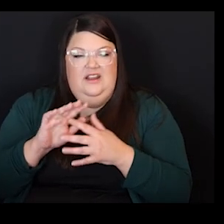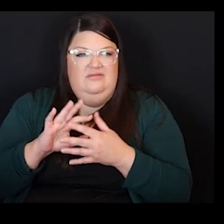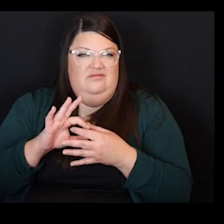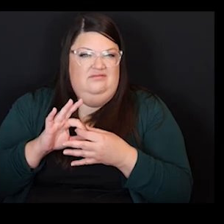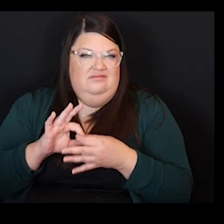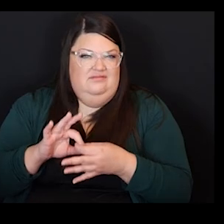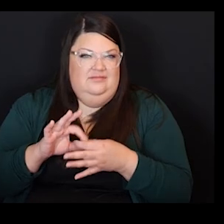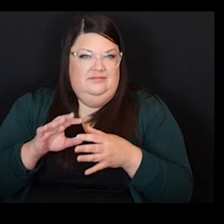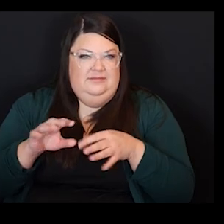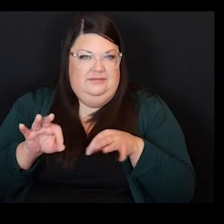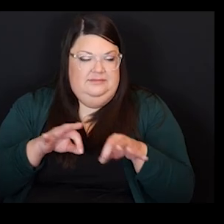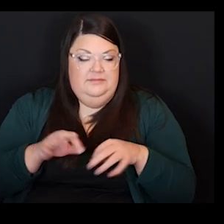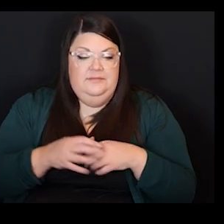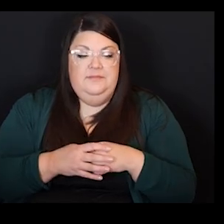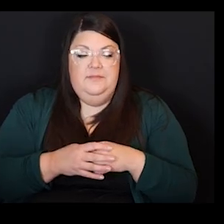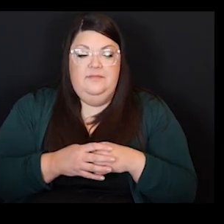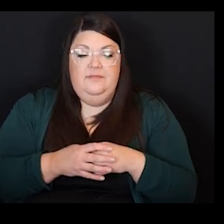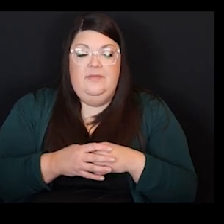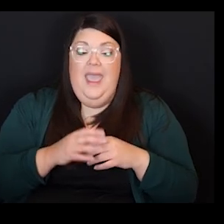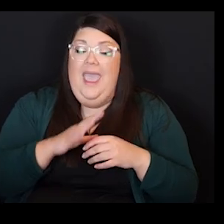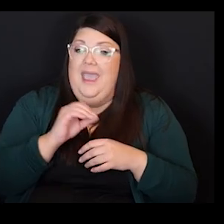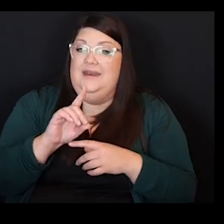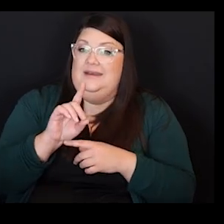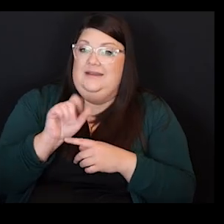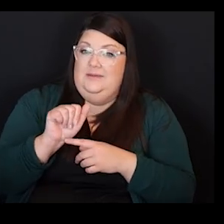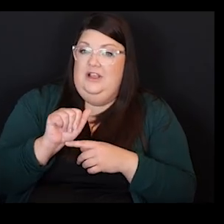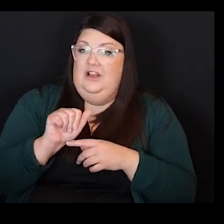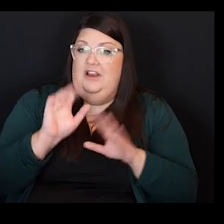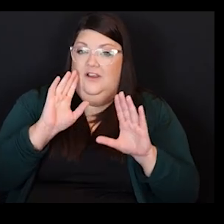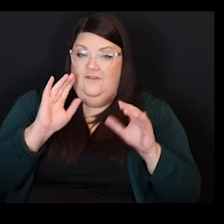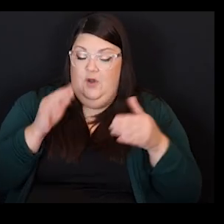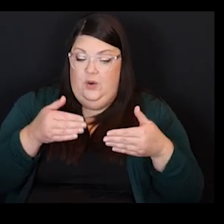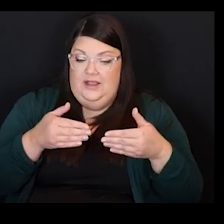And, its disability focus (which indicates whether the project serves the general